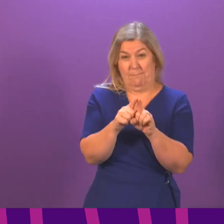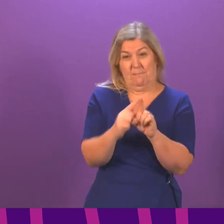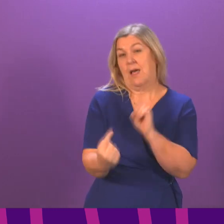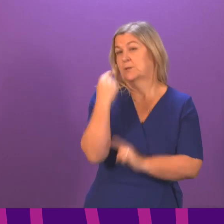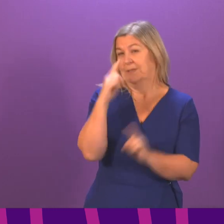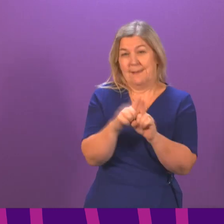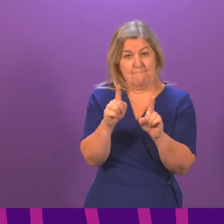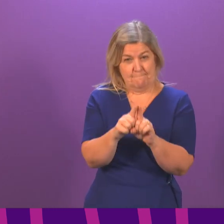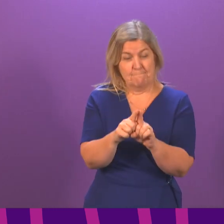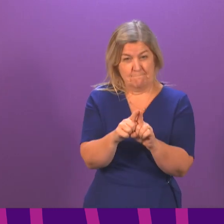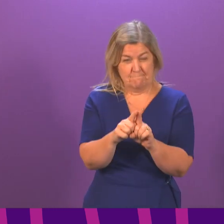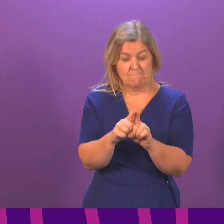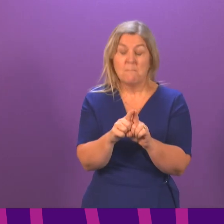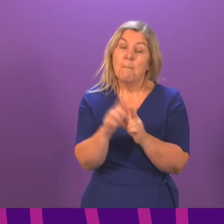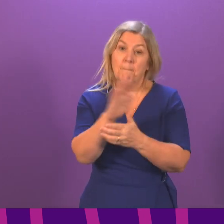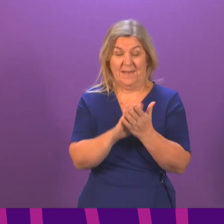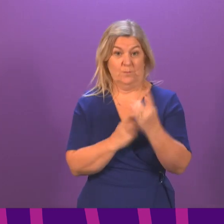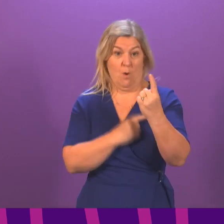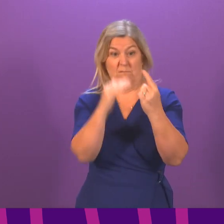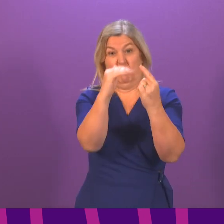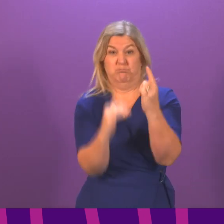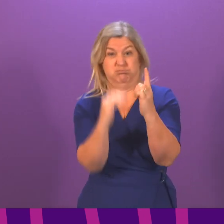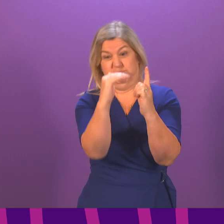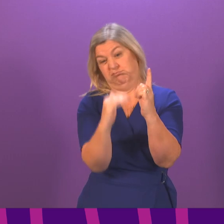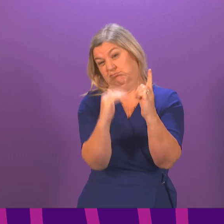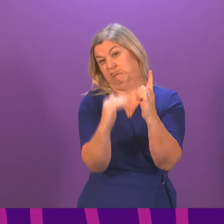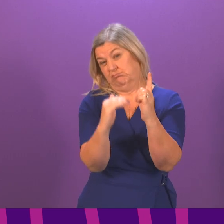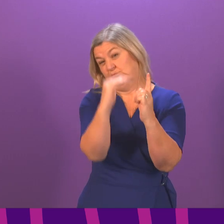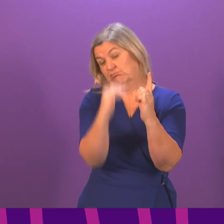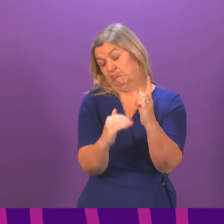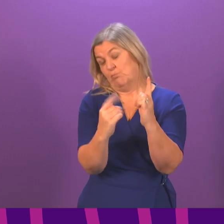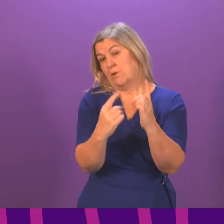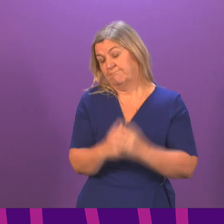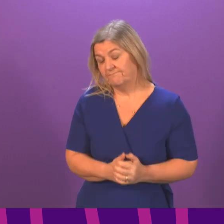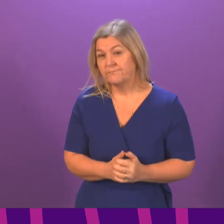it is still slightly below 1. That indicates that the current restrictions are having an